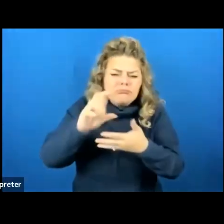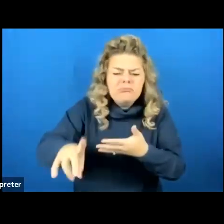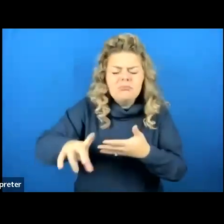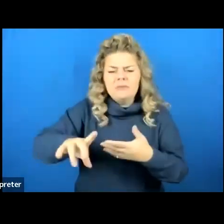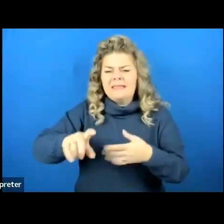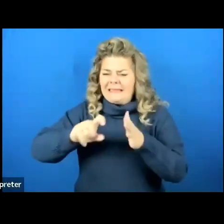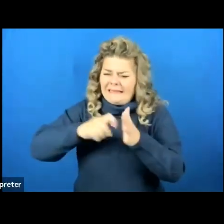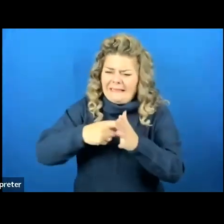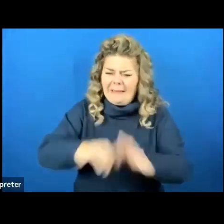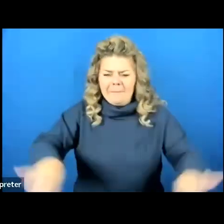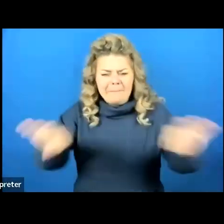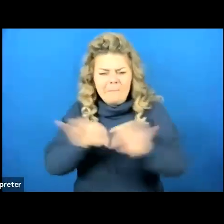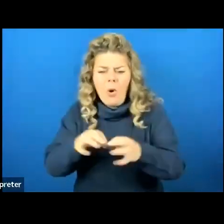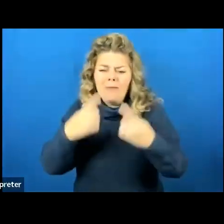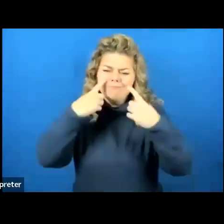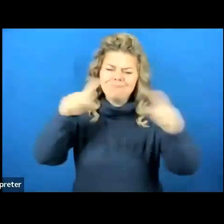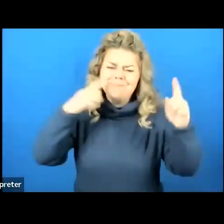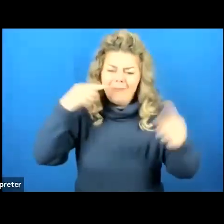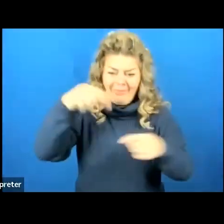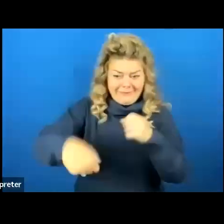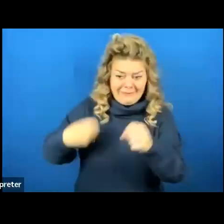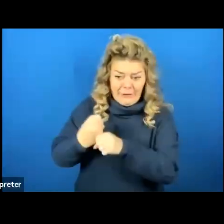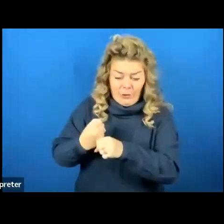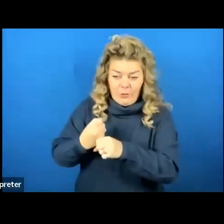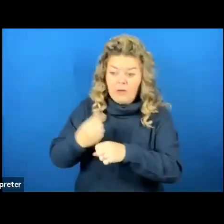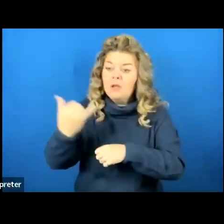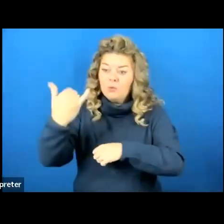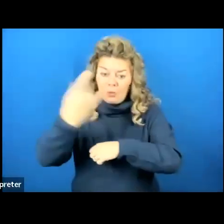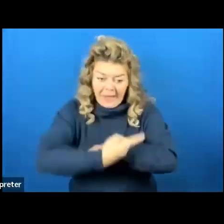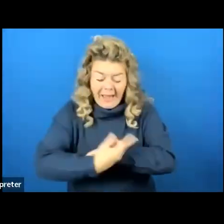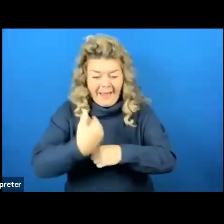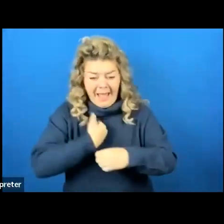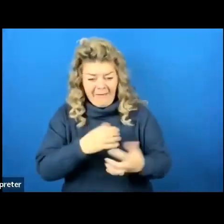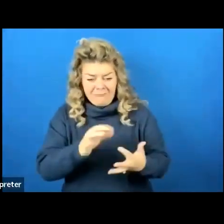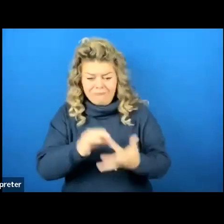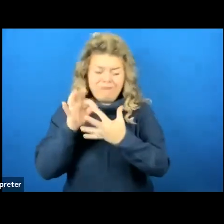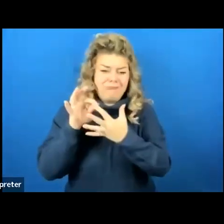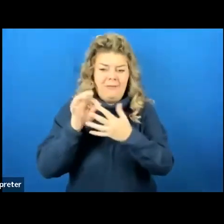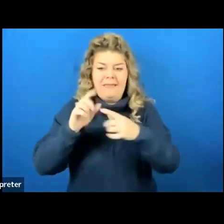While today's presentation features select accomplishments, we invite you to com